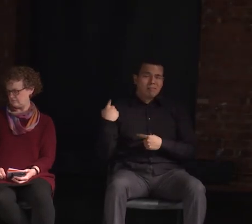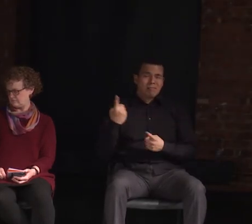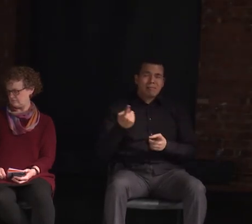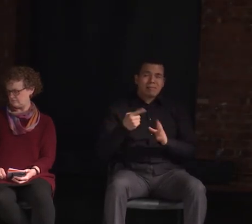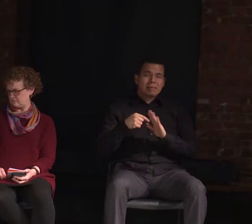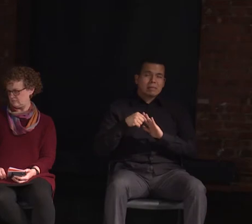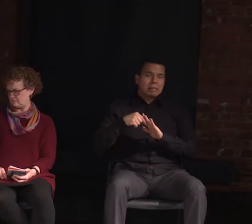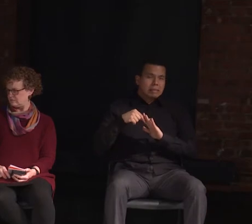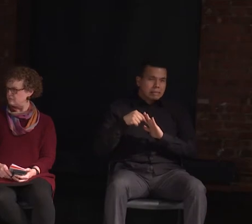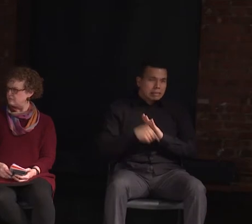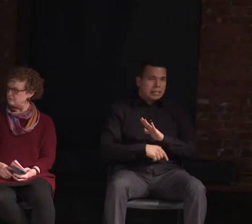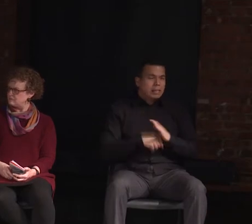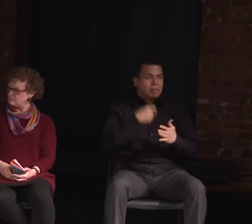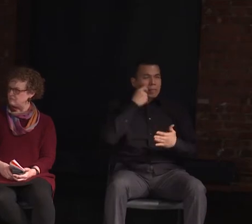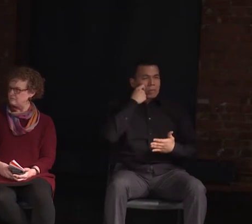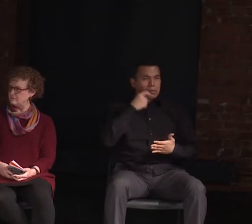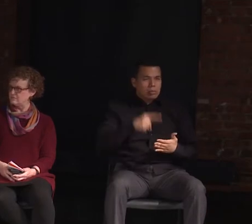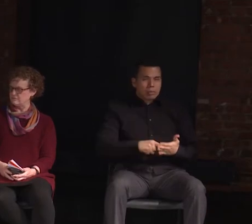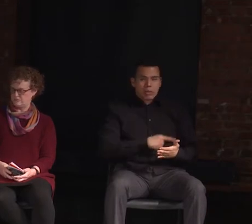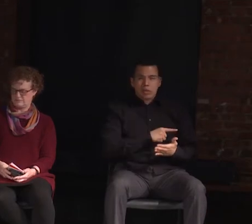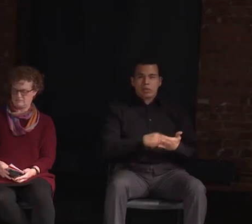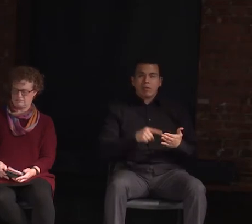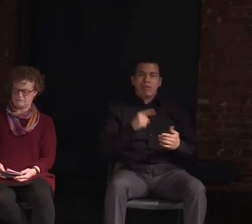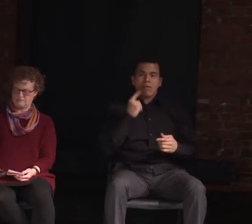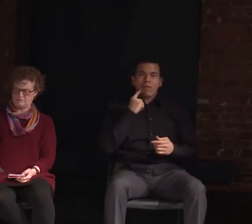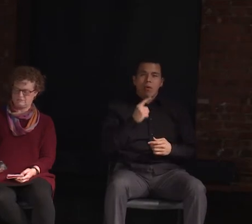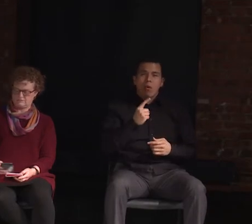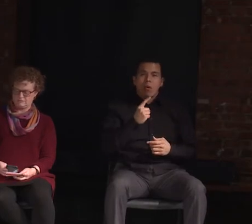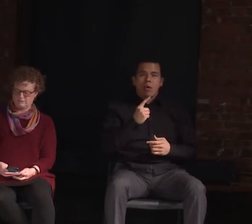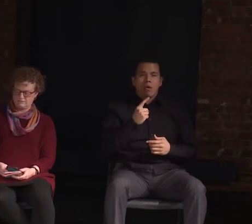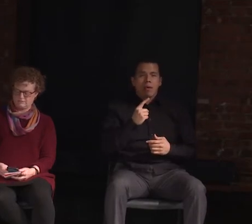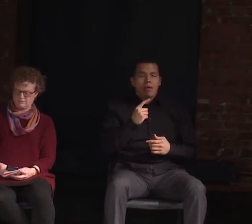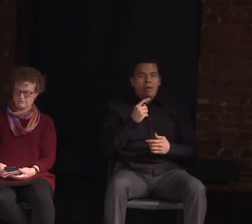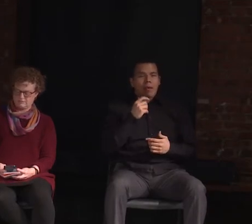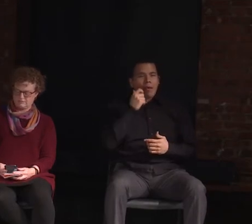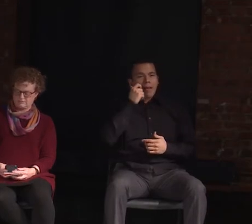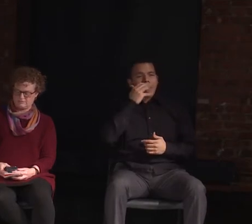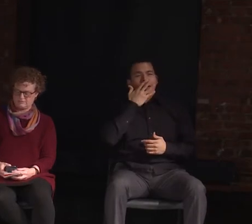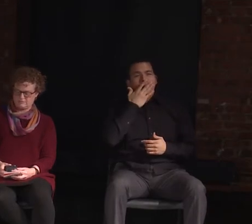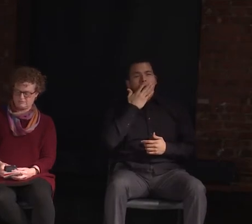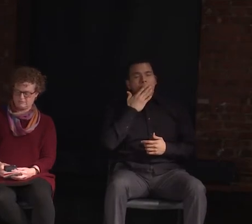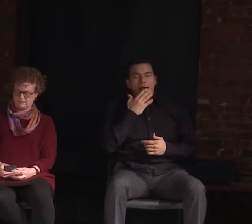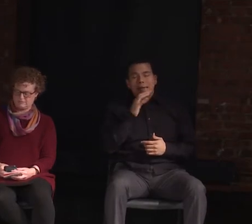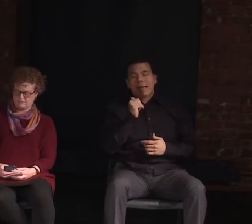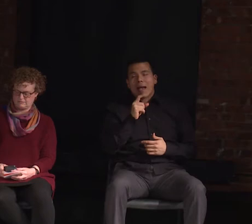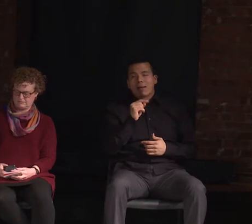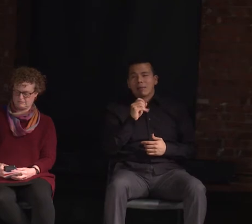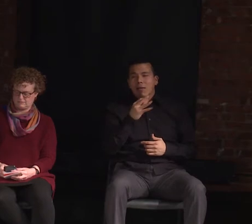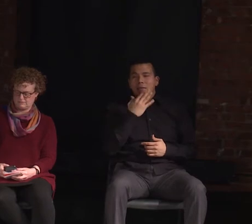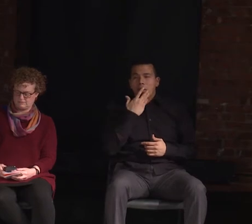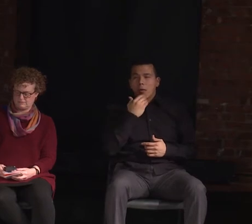racial caste and ethnic minorities and women for centuries,